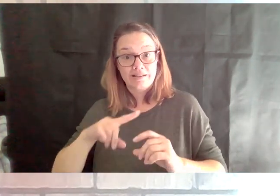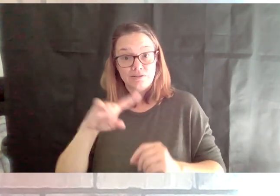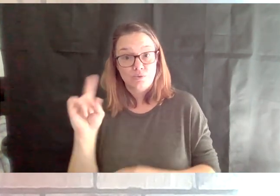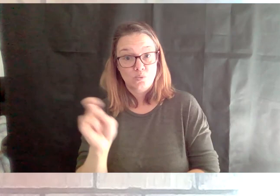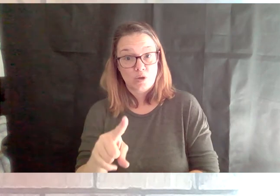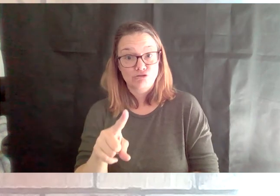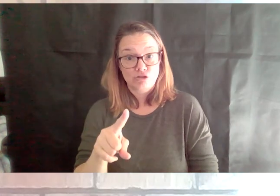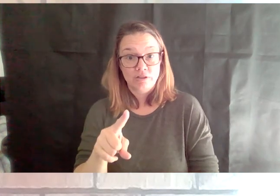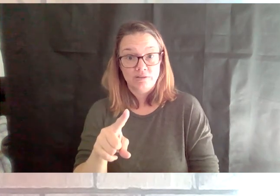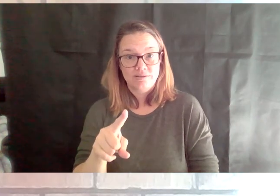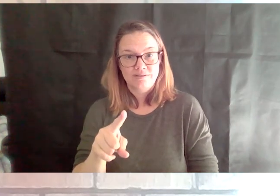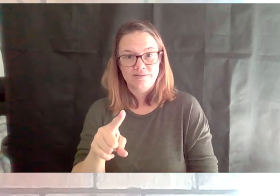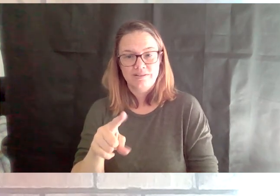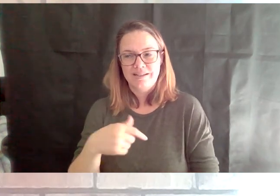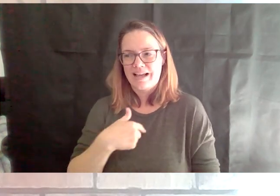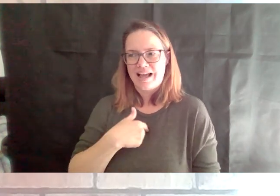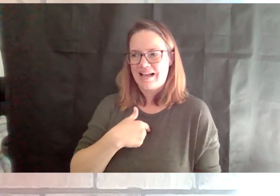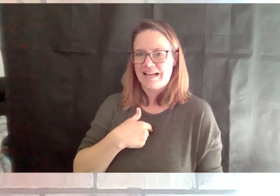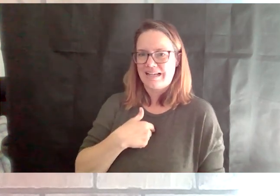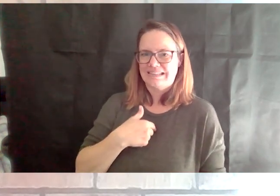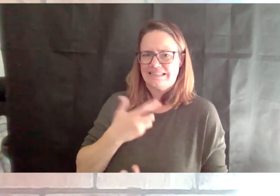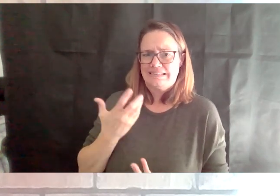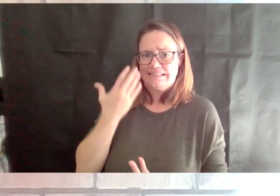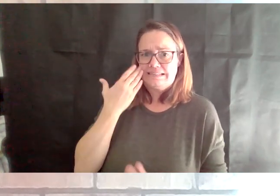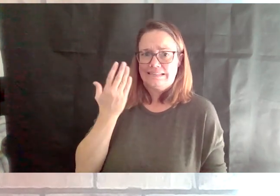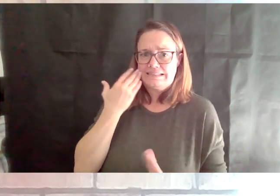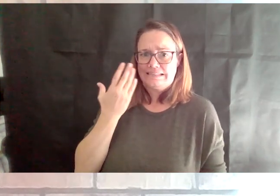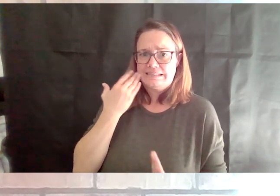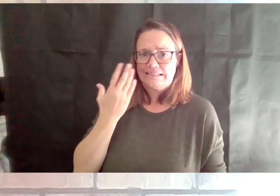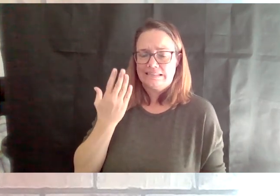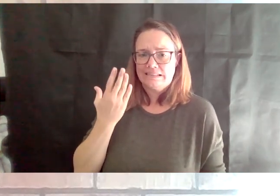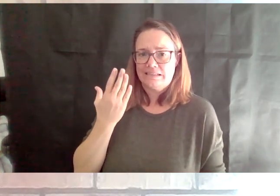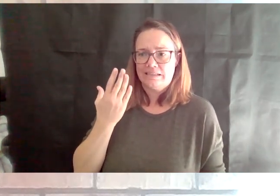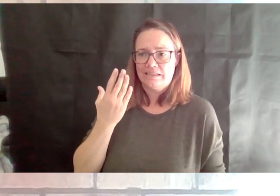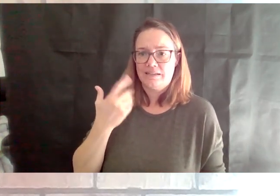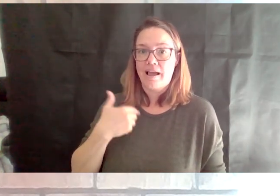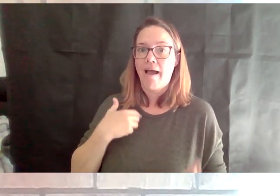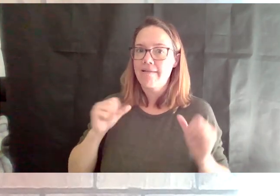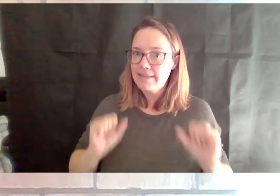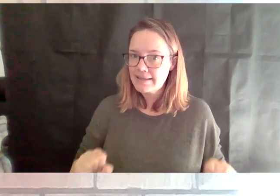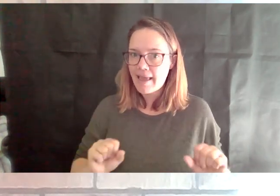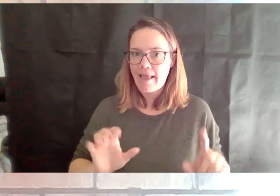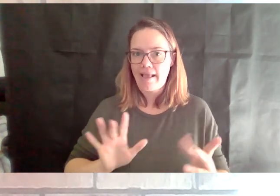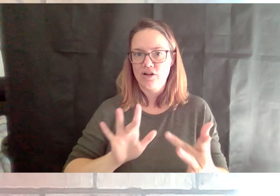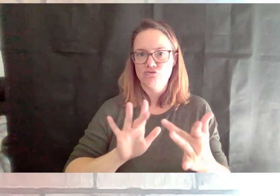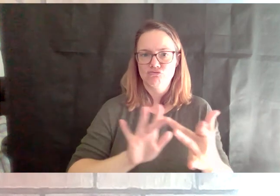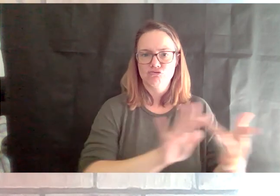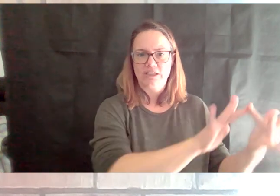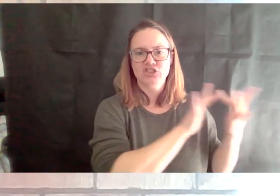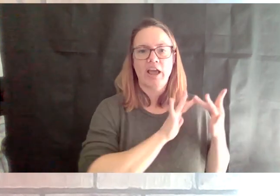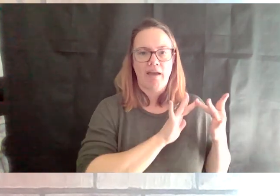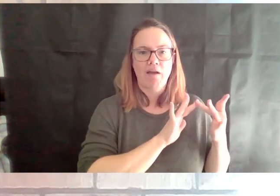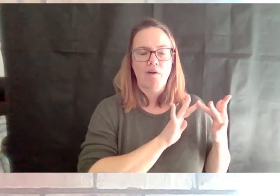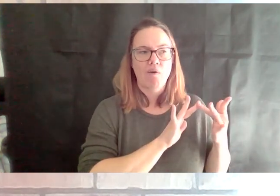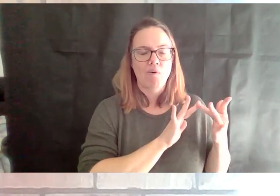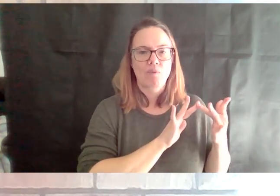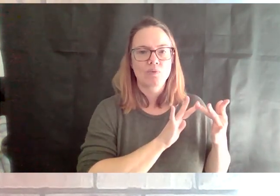that I'm not too familiar with, for example, I'm able to reach out, knowing that we have the ability